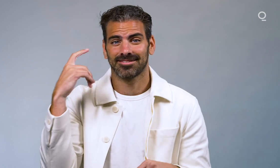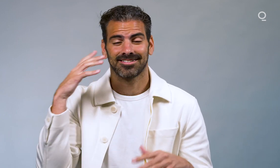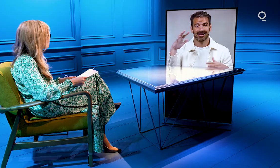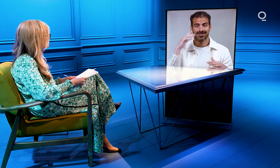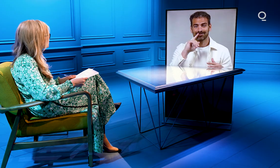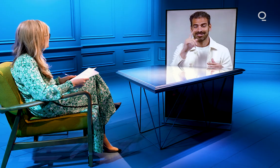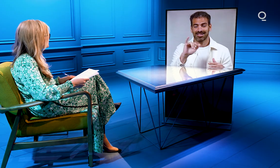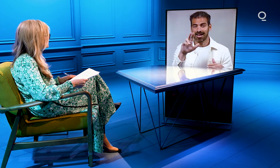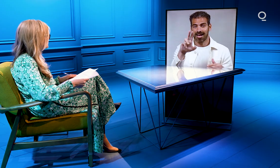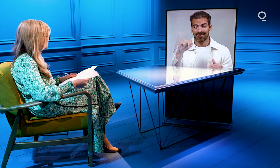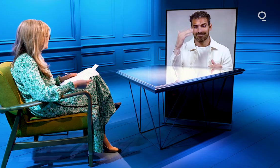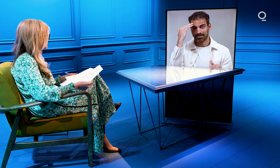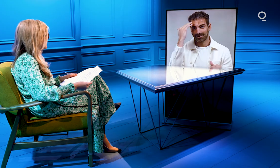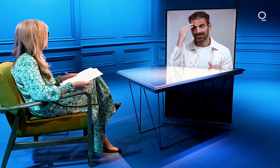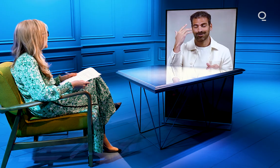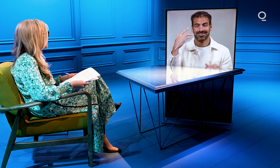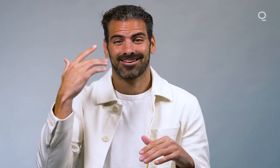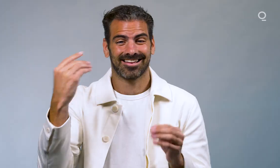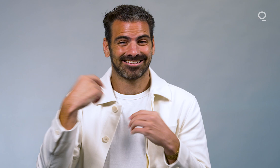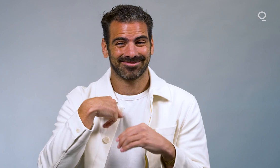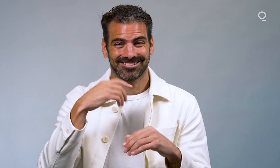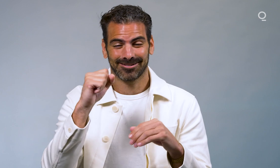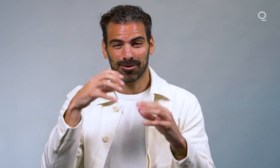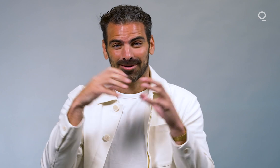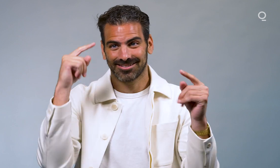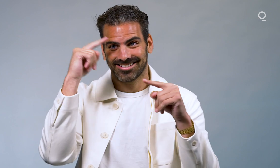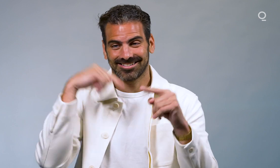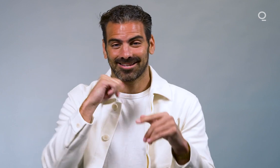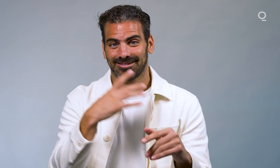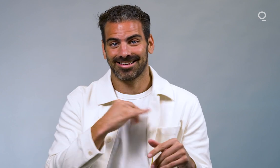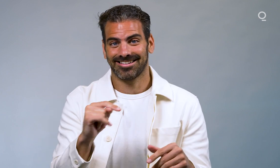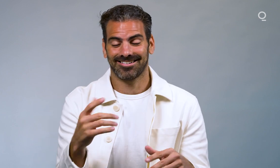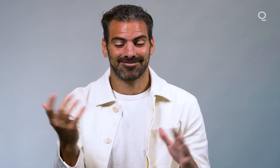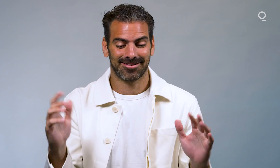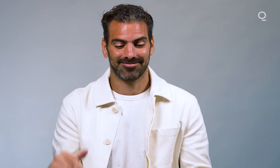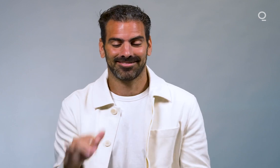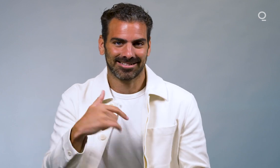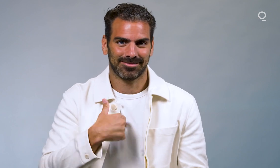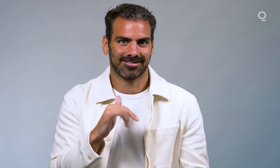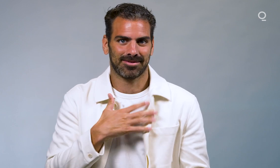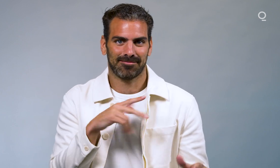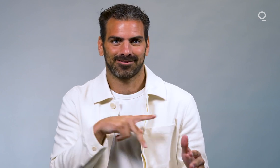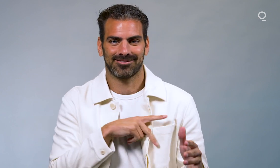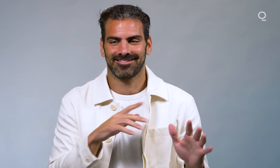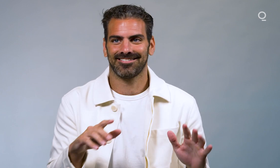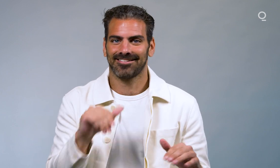"Bro, bro, bro, you gotta cut it out," because it's so unfamiliar to me that I seriously, I end up with a migraine.